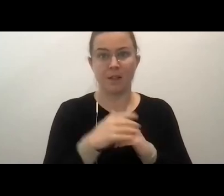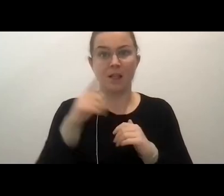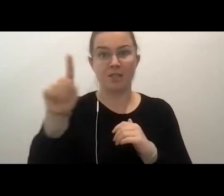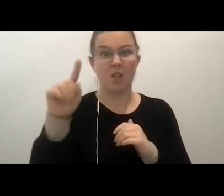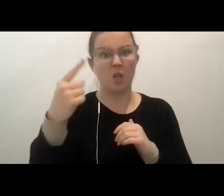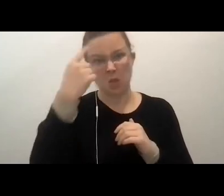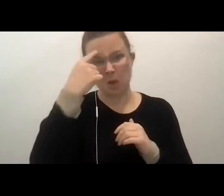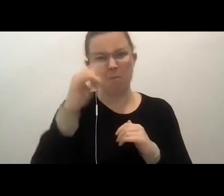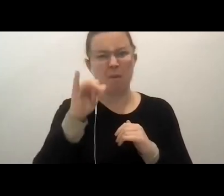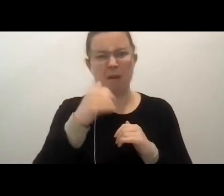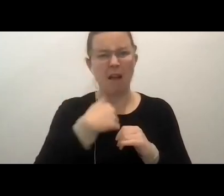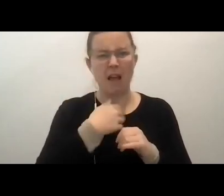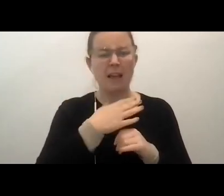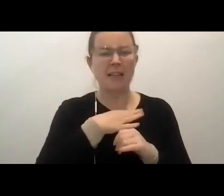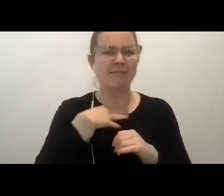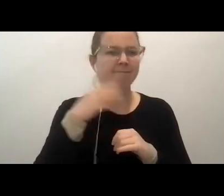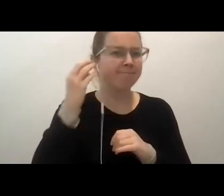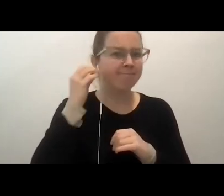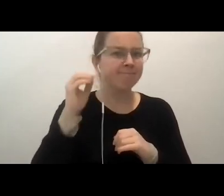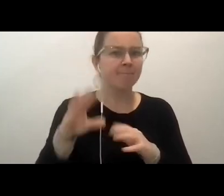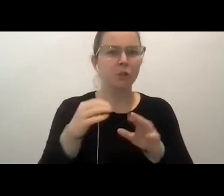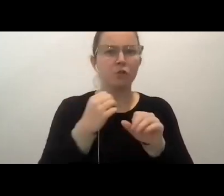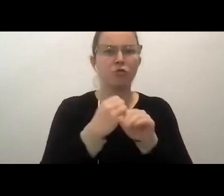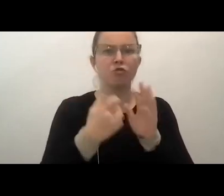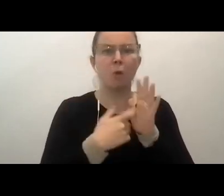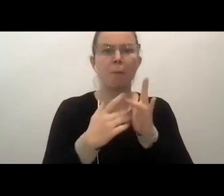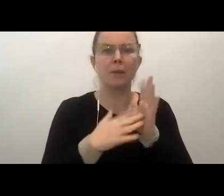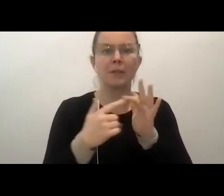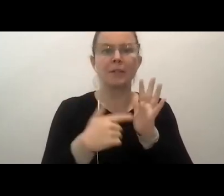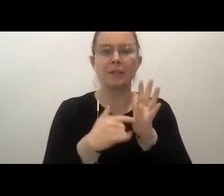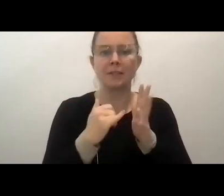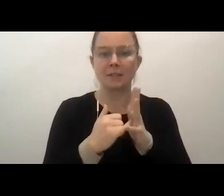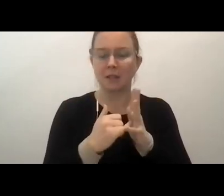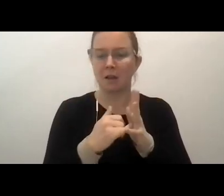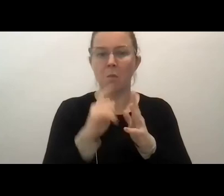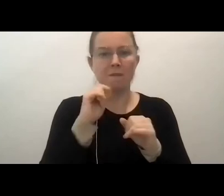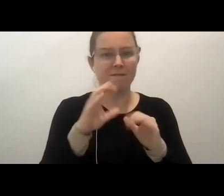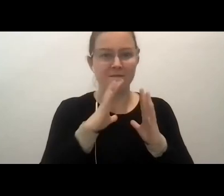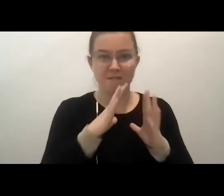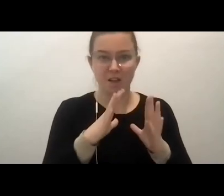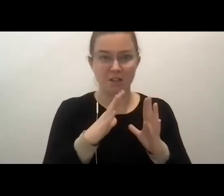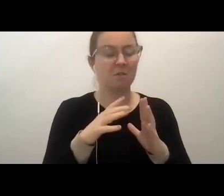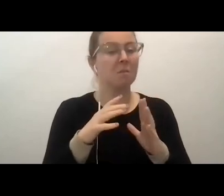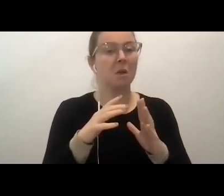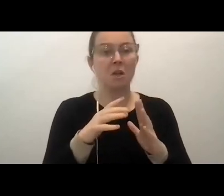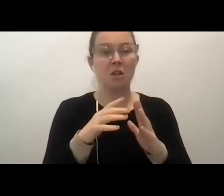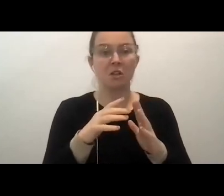needed to get grommets and then I'd be all be fine and so I got grommets and turned